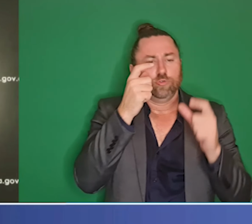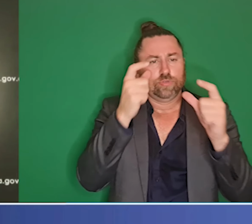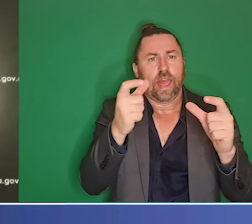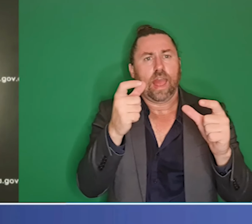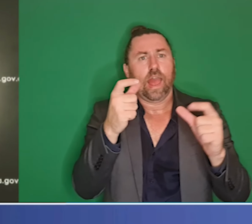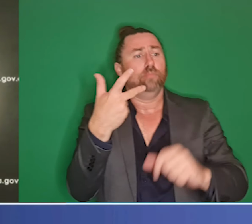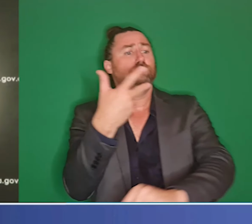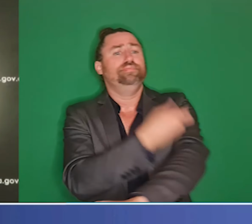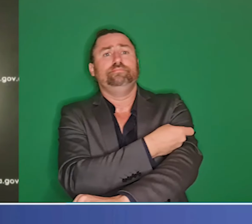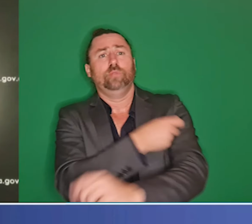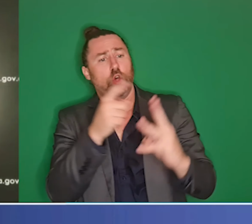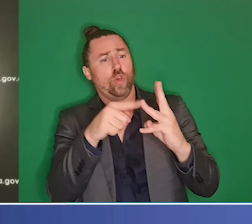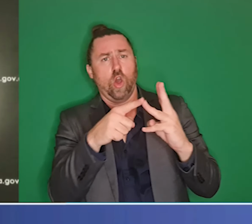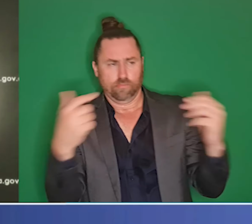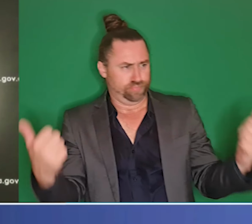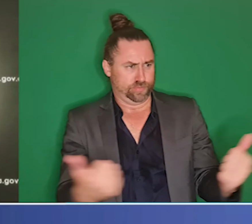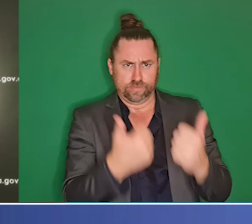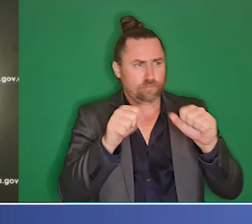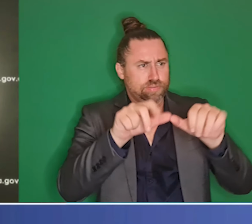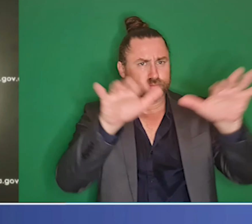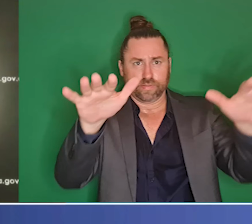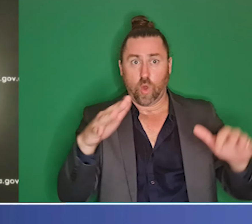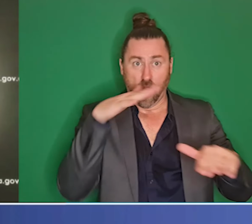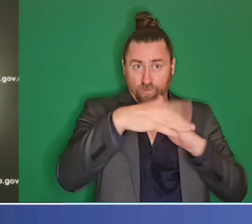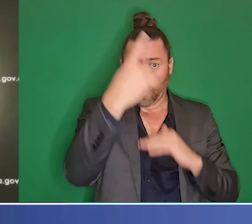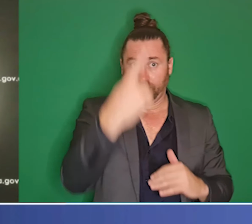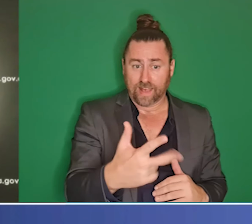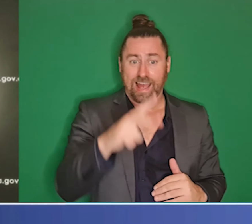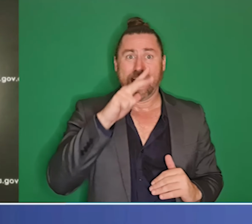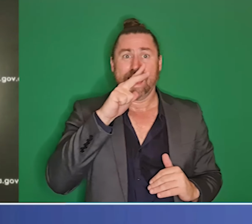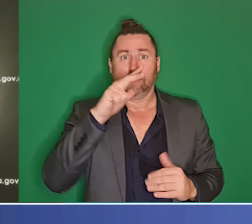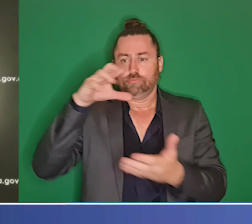We have now had over 1800 facilities that have been boosted,